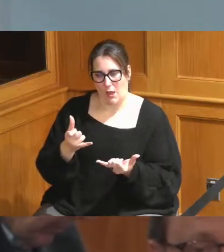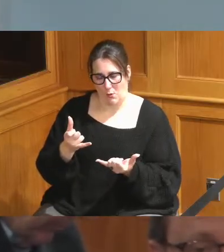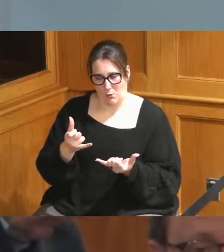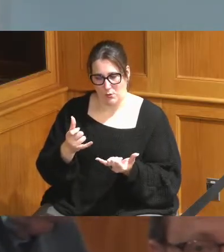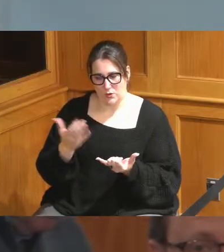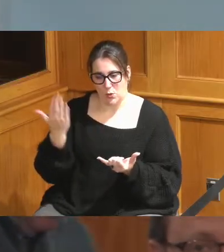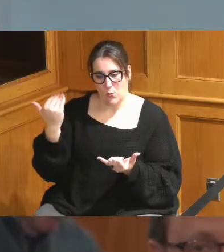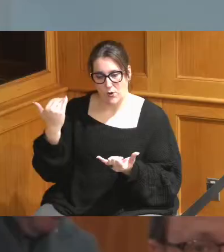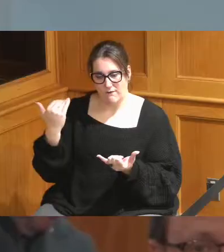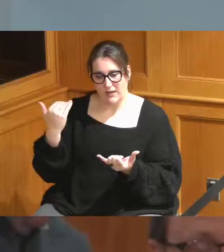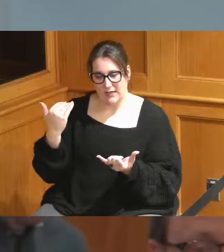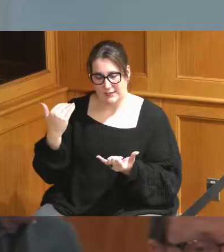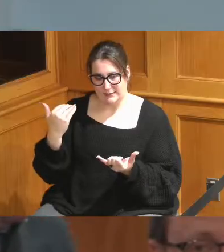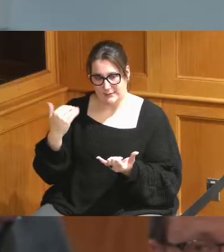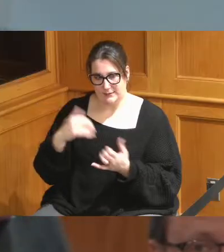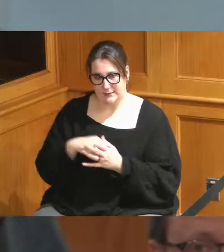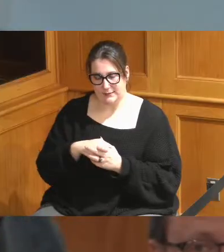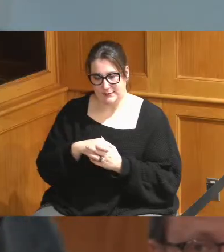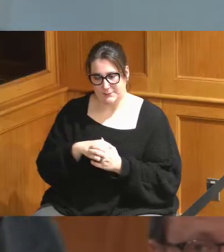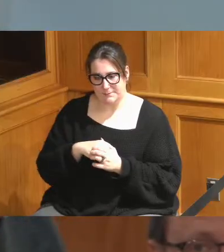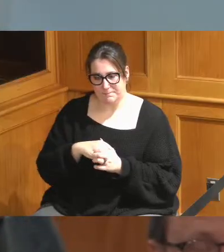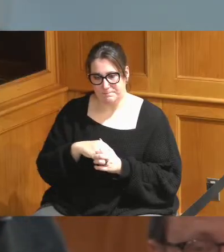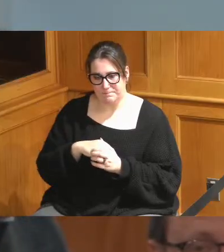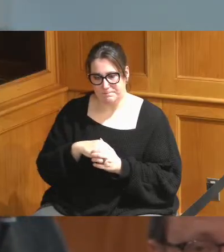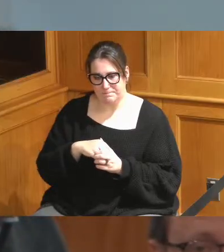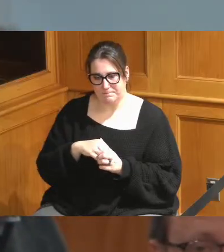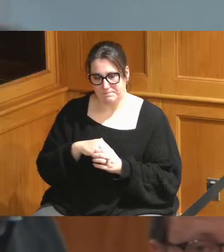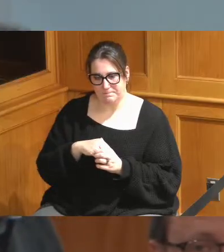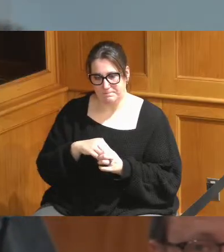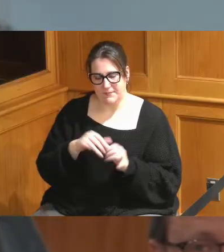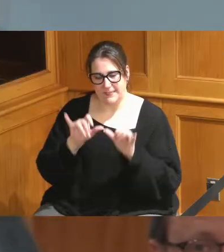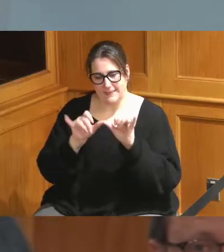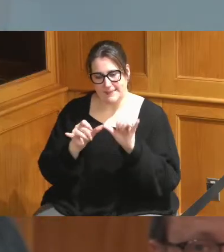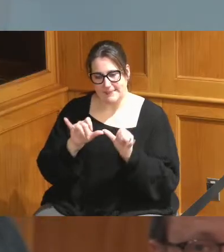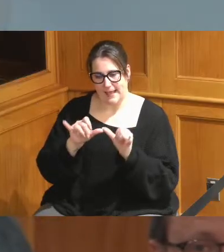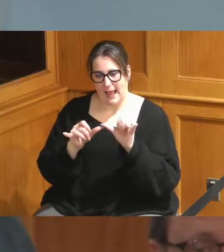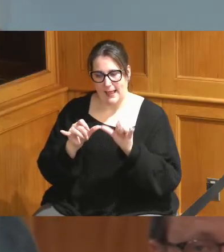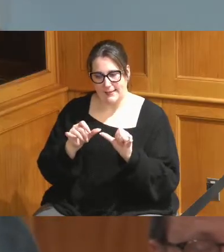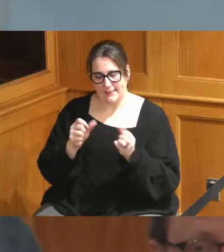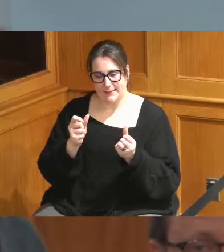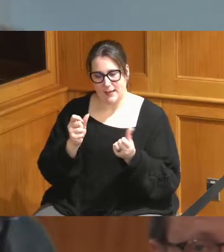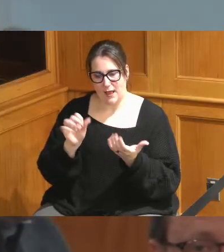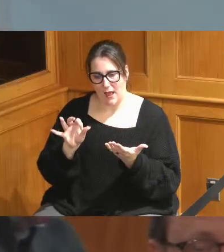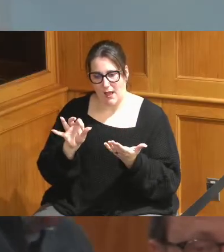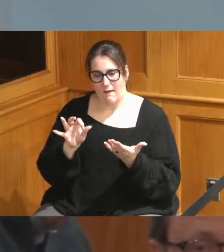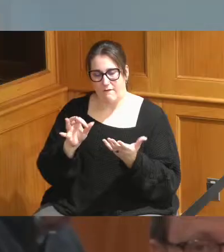radius in particular. and then just the size and geometry of the existing remaining lots to frame